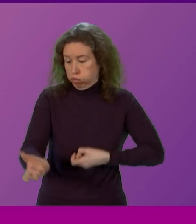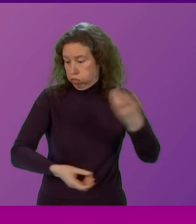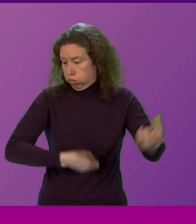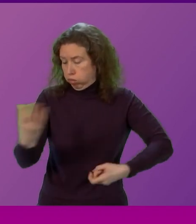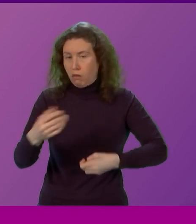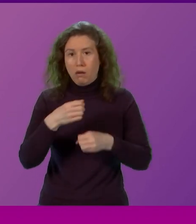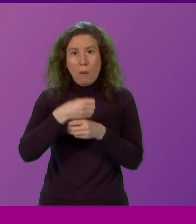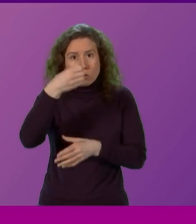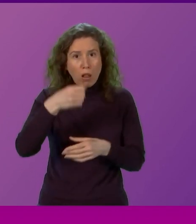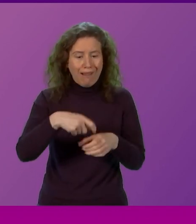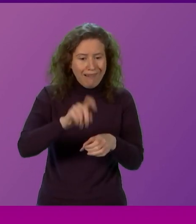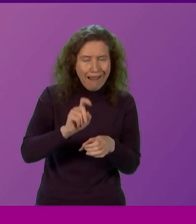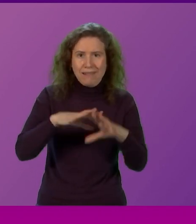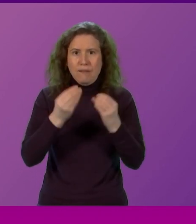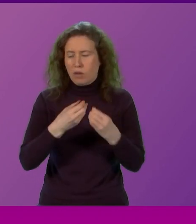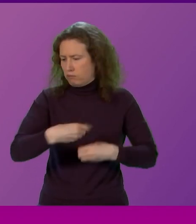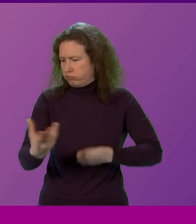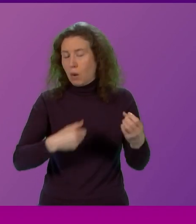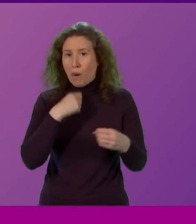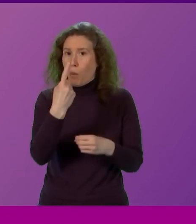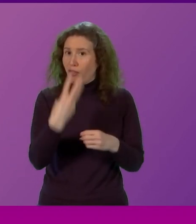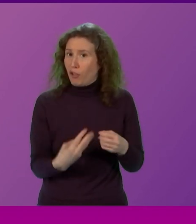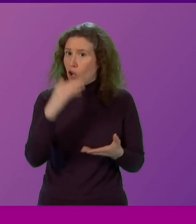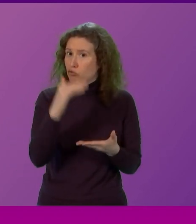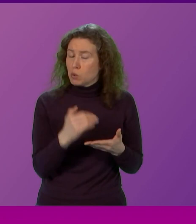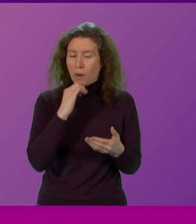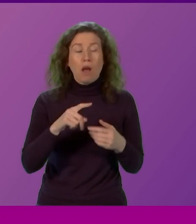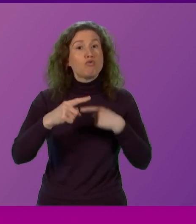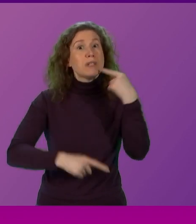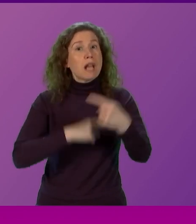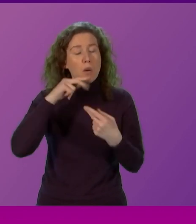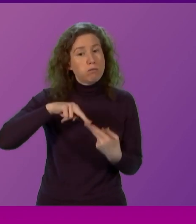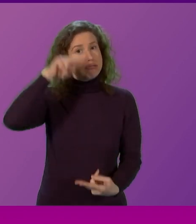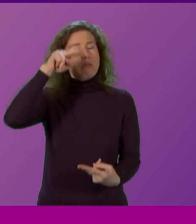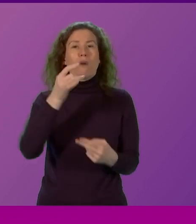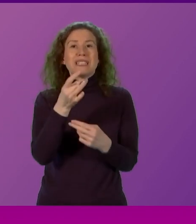It will reduce littering by a third, increase recycling rates of single-use drinks containers